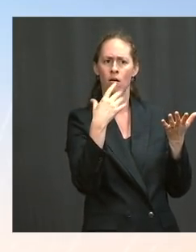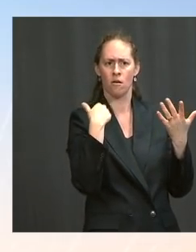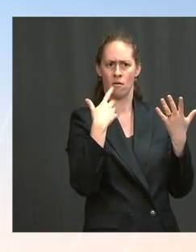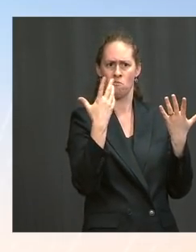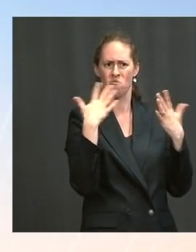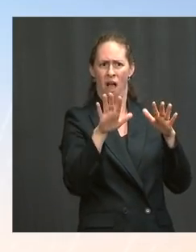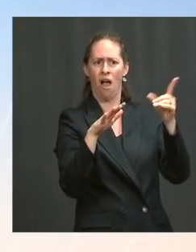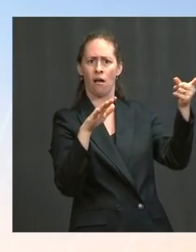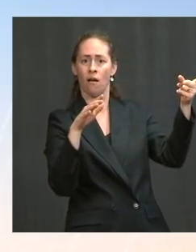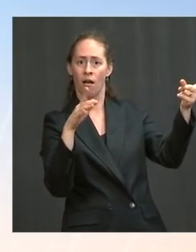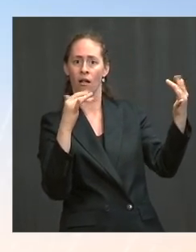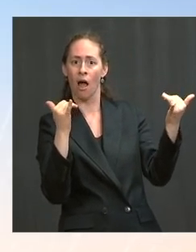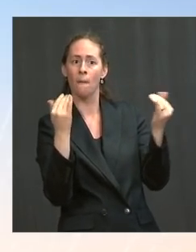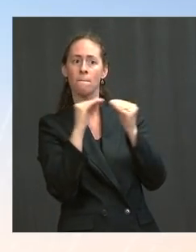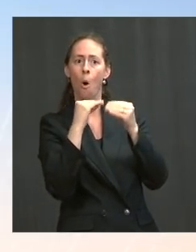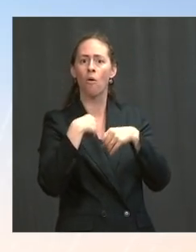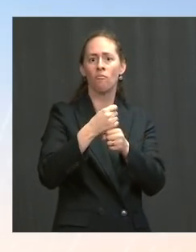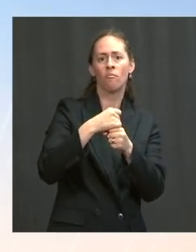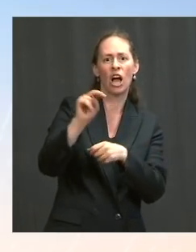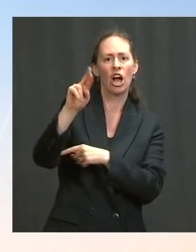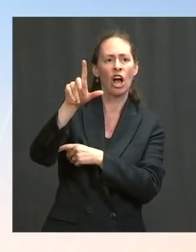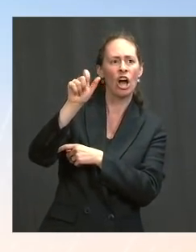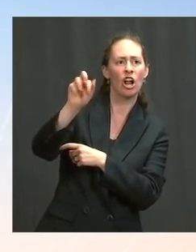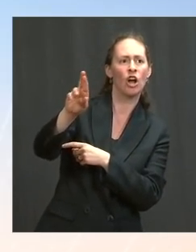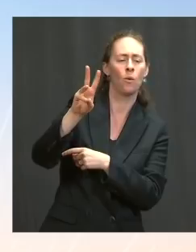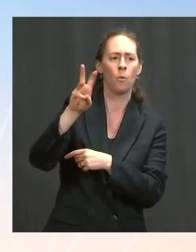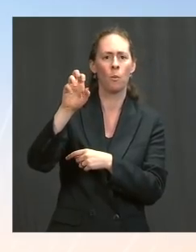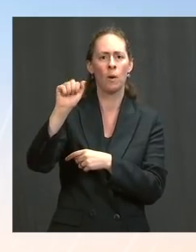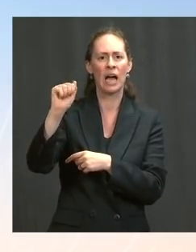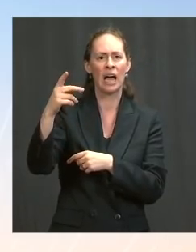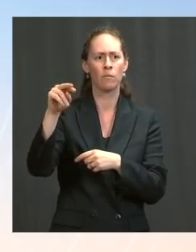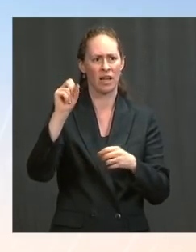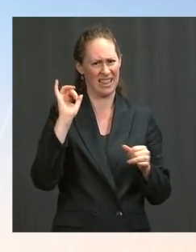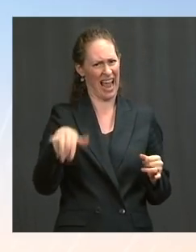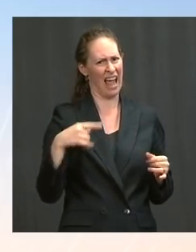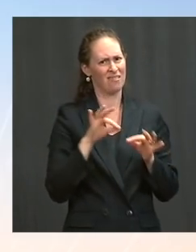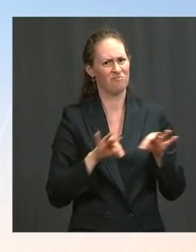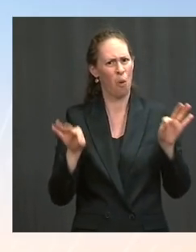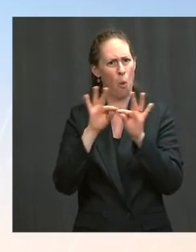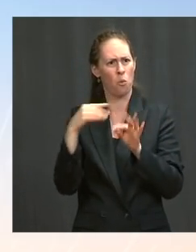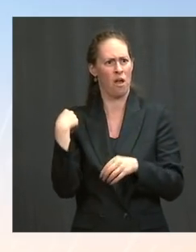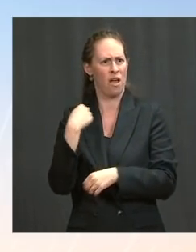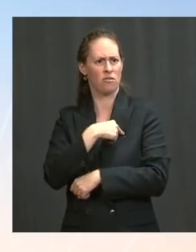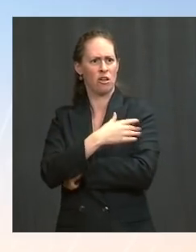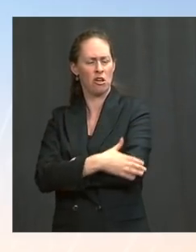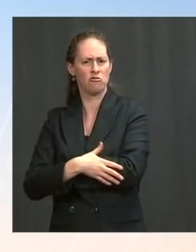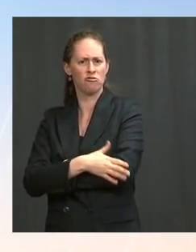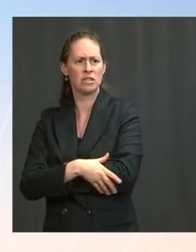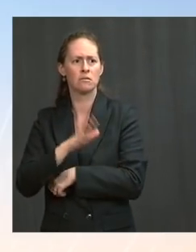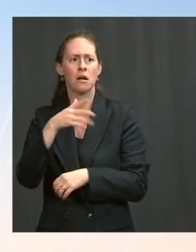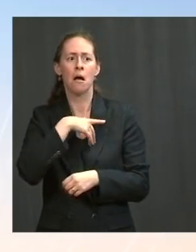is in our national interest and that's how we will evaluate. But it was not linked to a visit by the President of Israel,